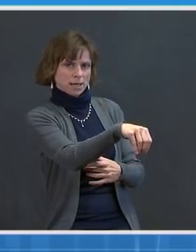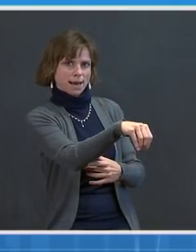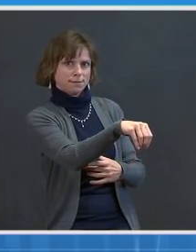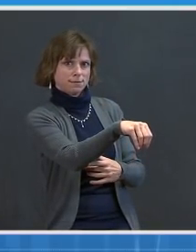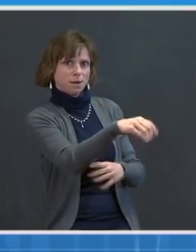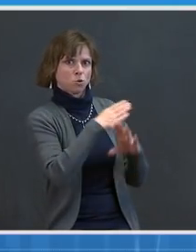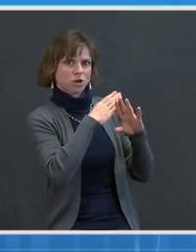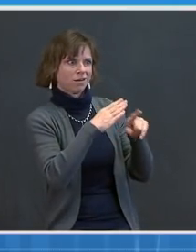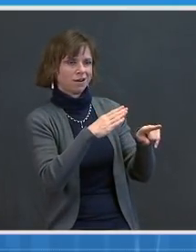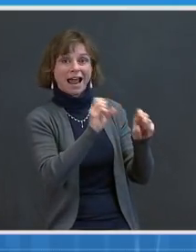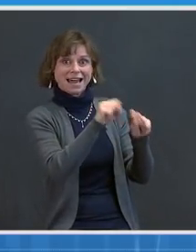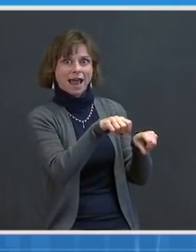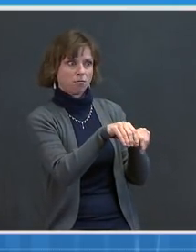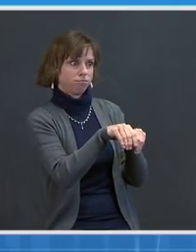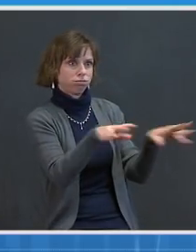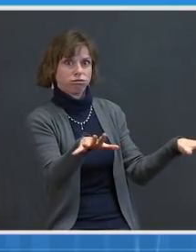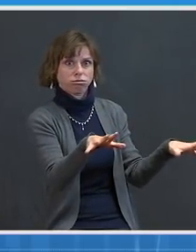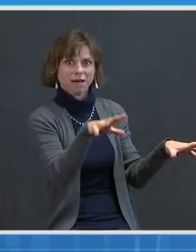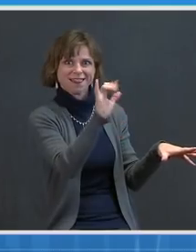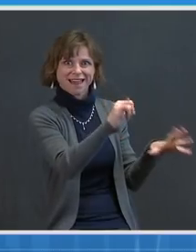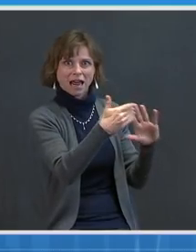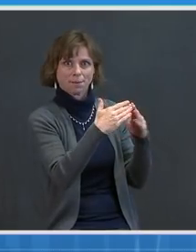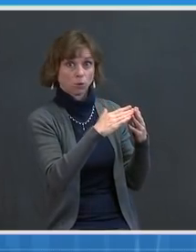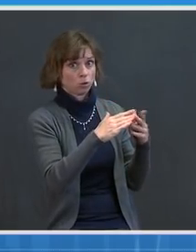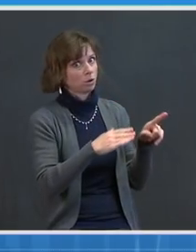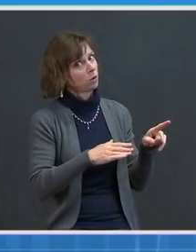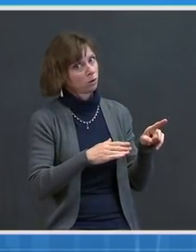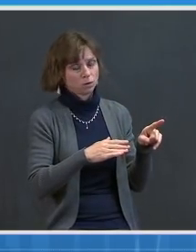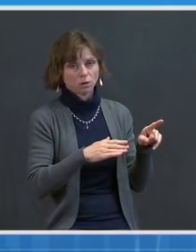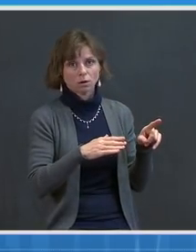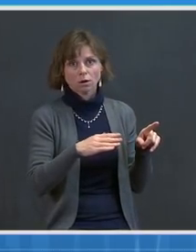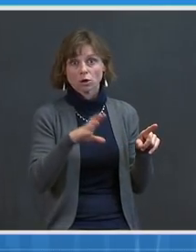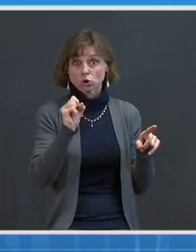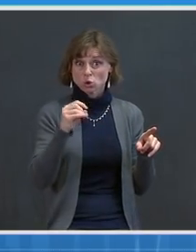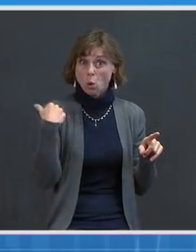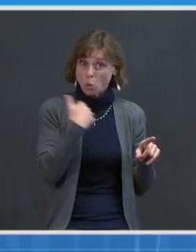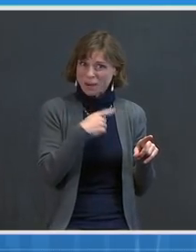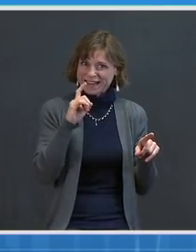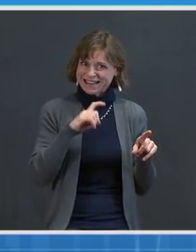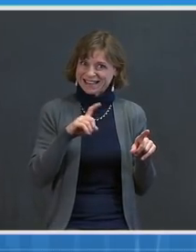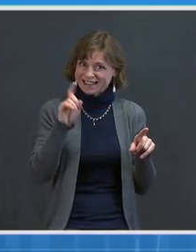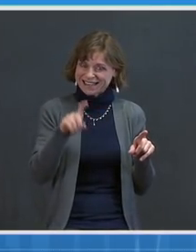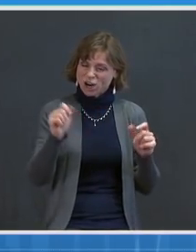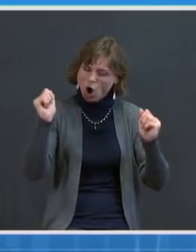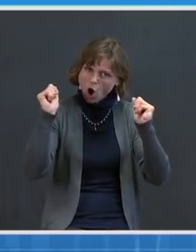And so really we need this level of protection pervasive across all communities across the country.